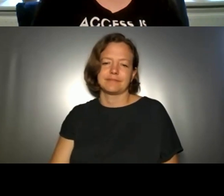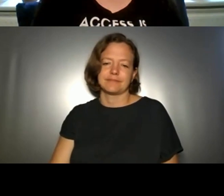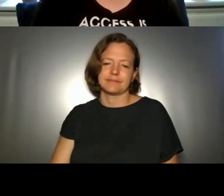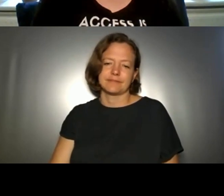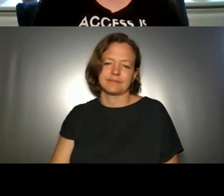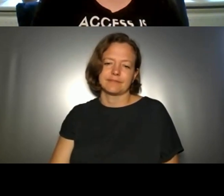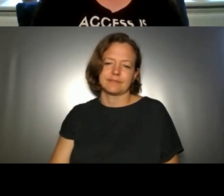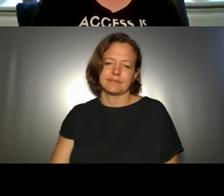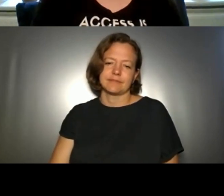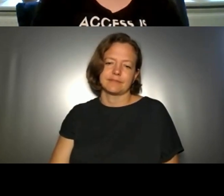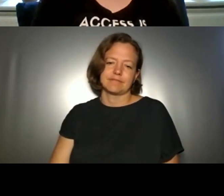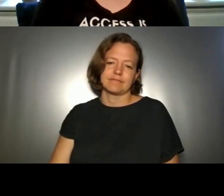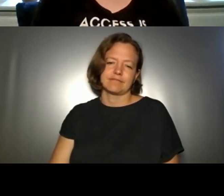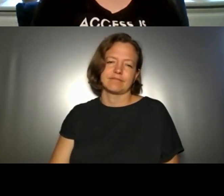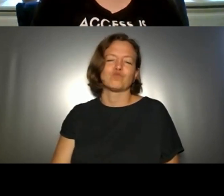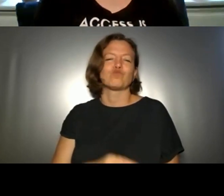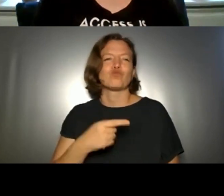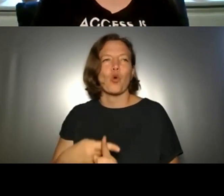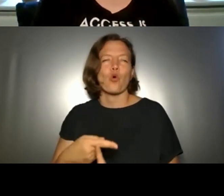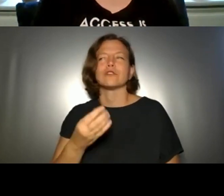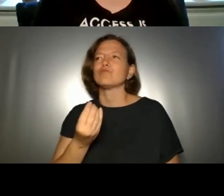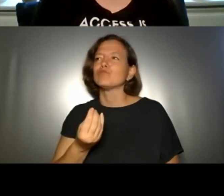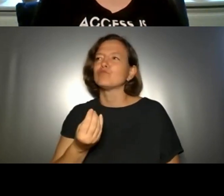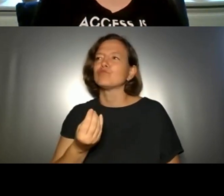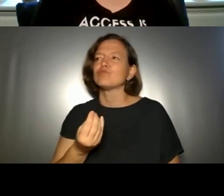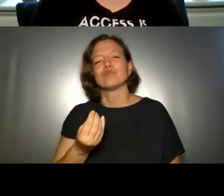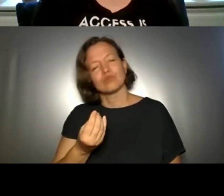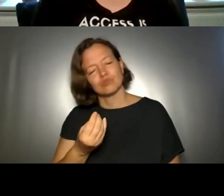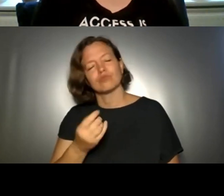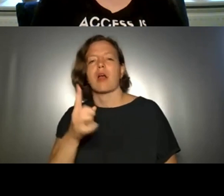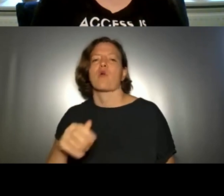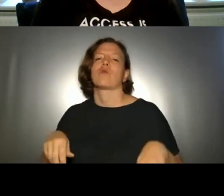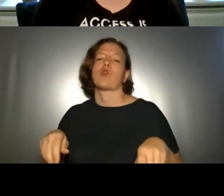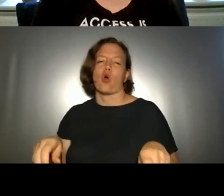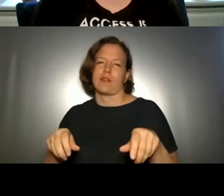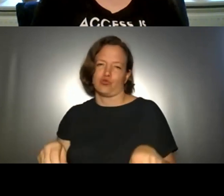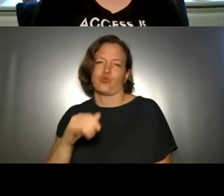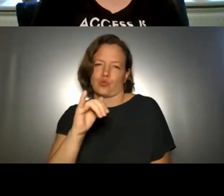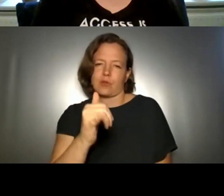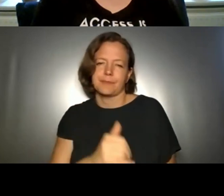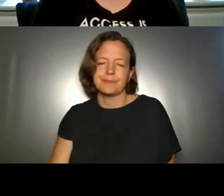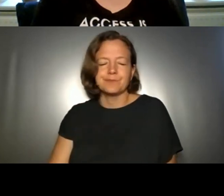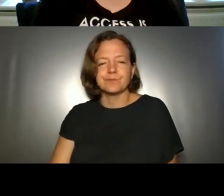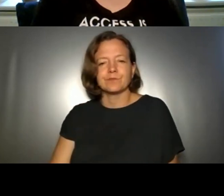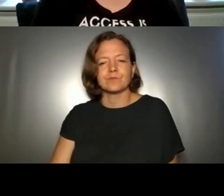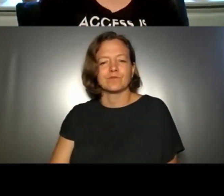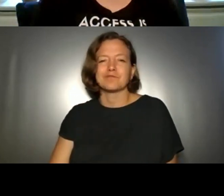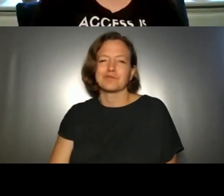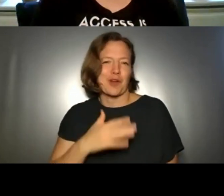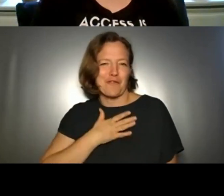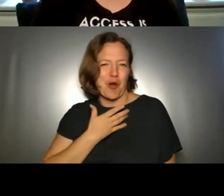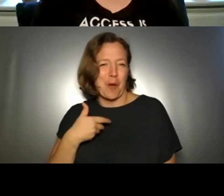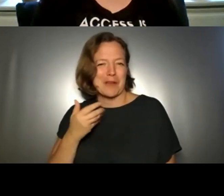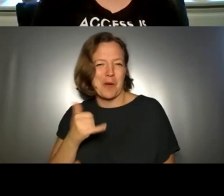I am also a wheelchair user and I'm happy to be here.